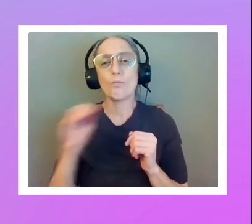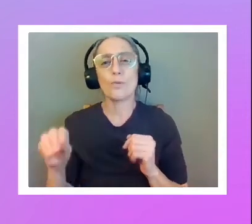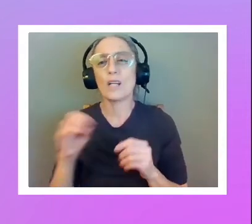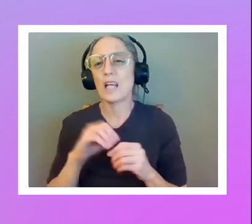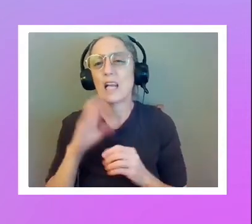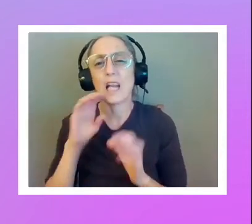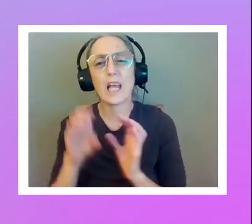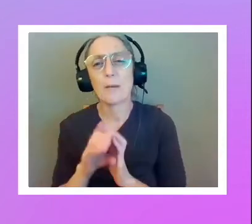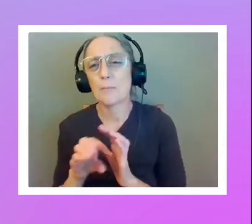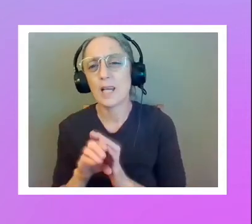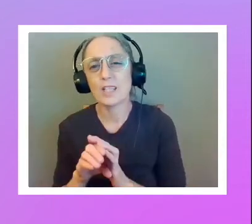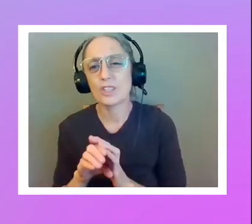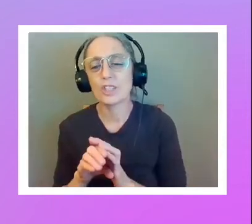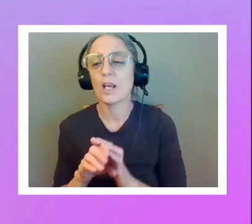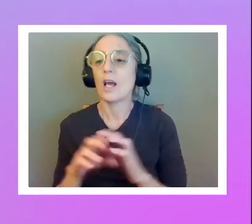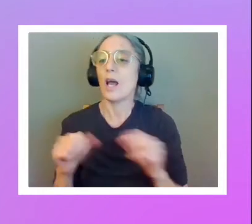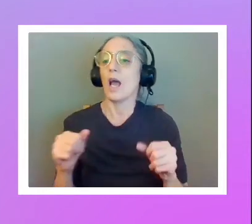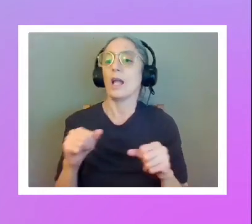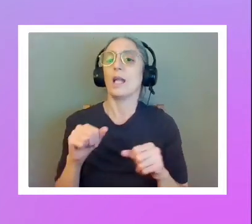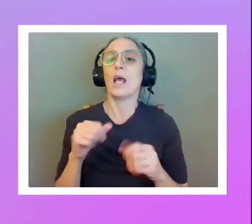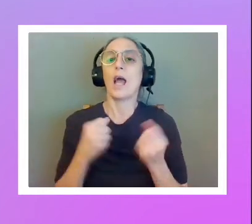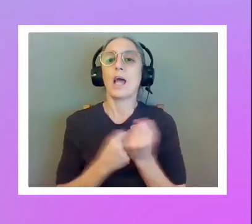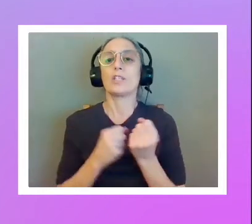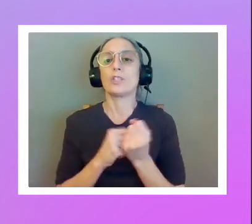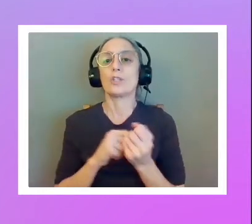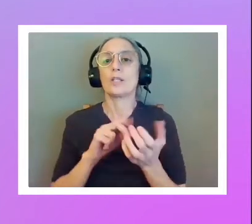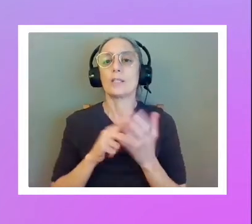And ensure semantically meaningful page structure